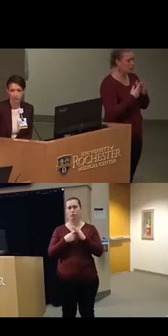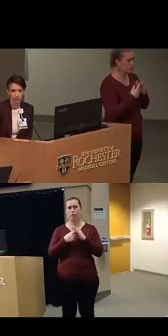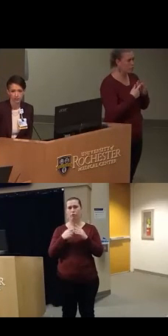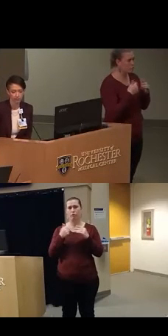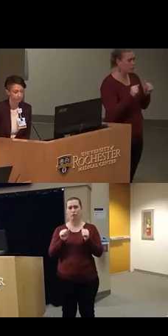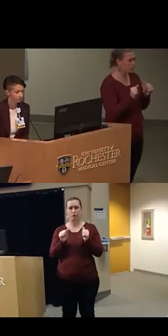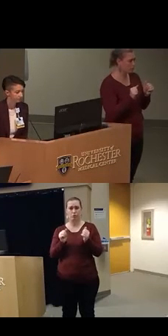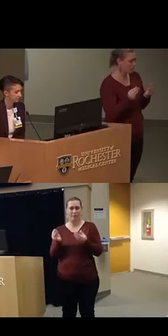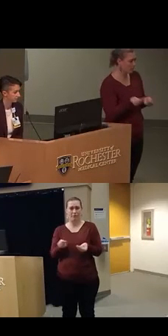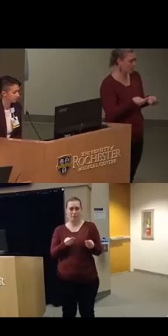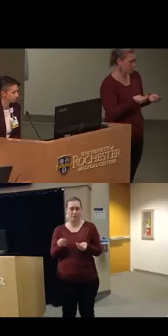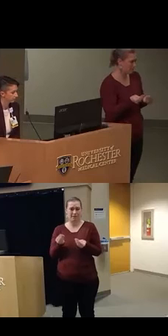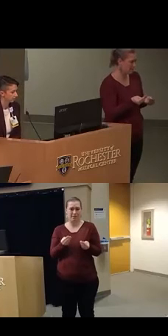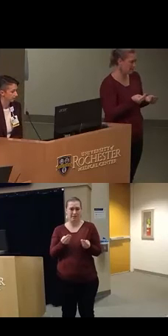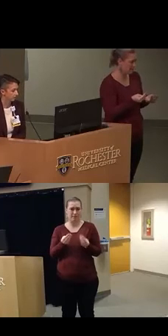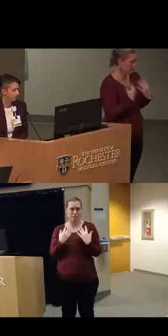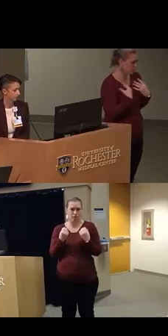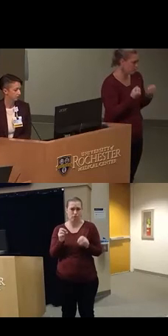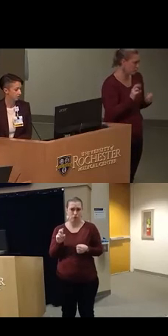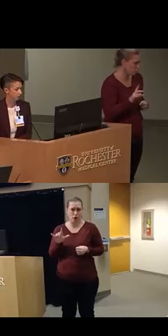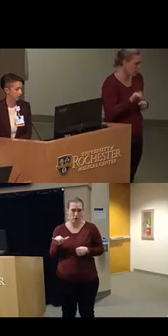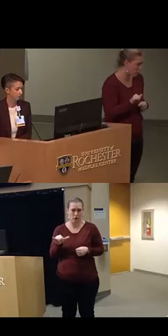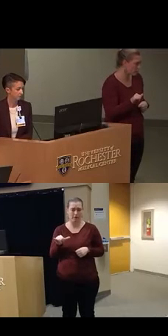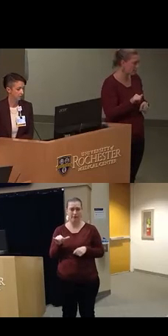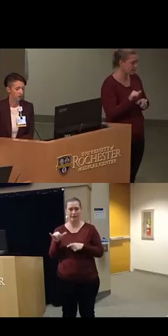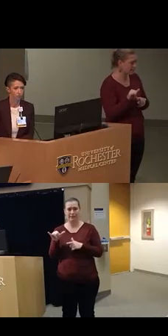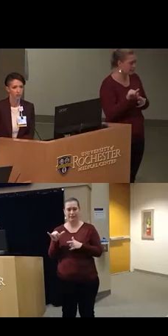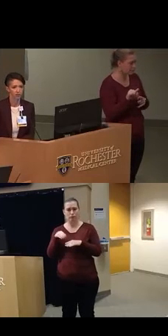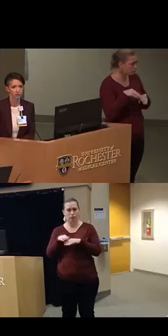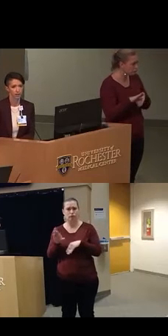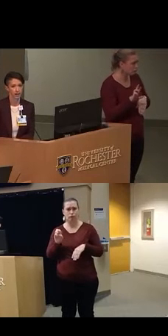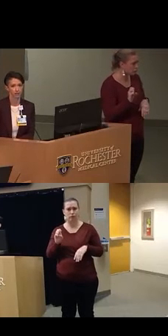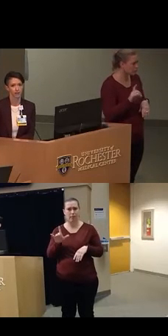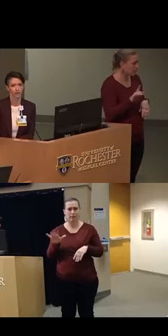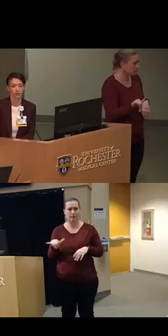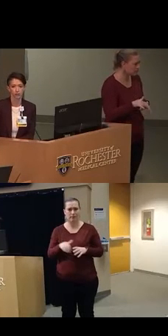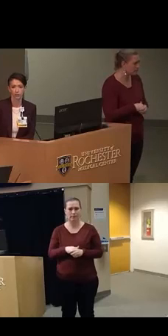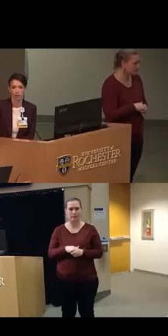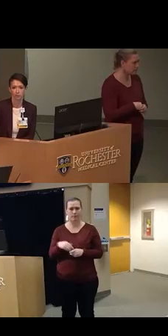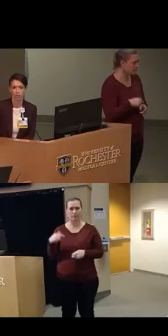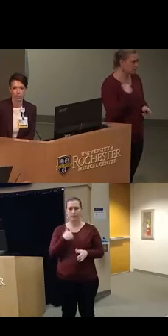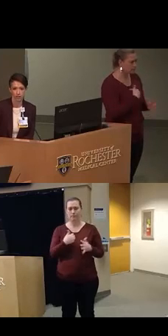resiliency we have a framework for what do we do right after an event occurs how can we check in